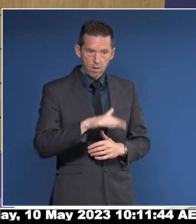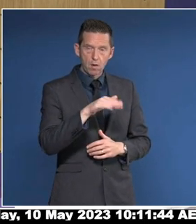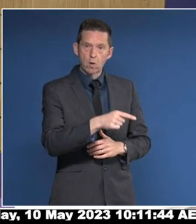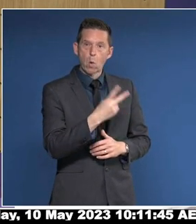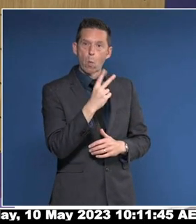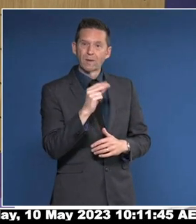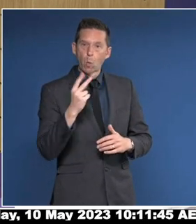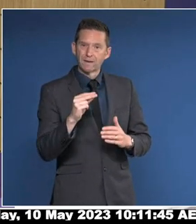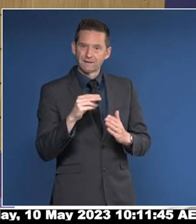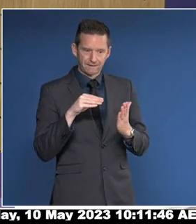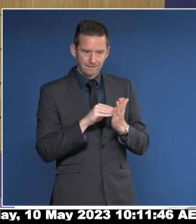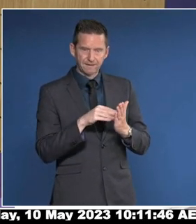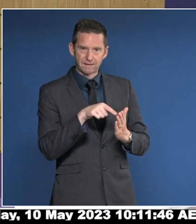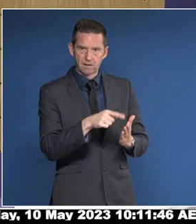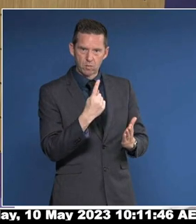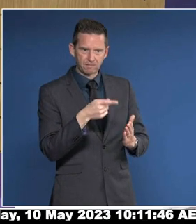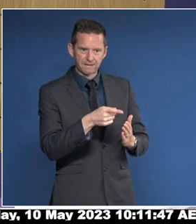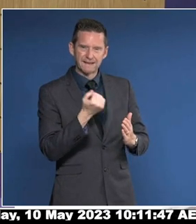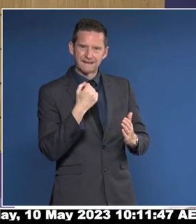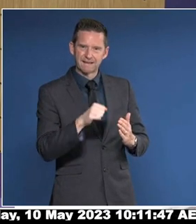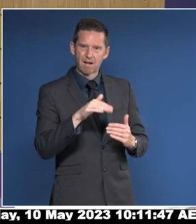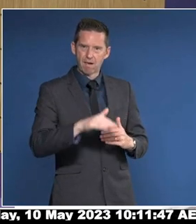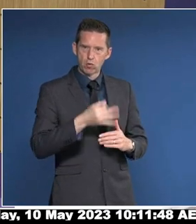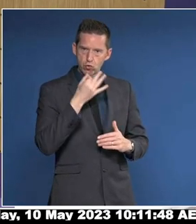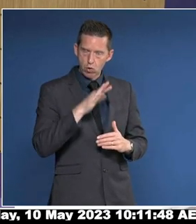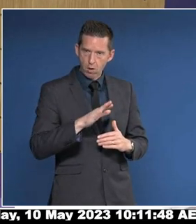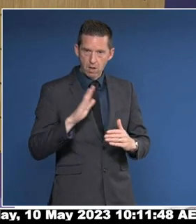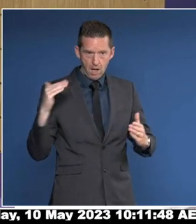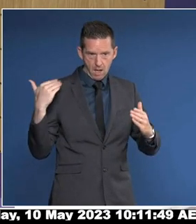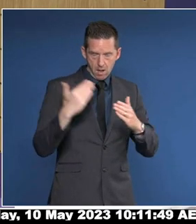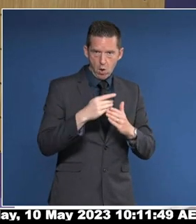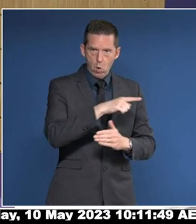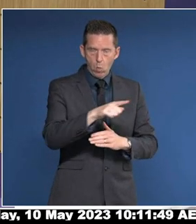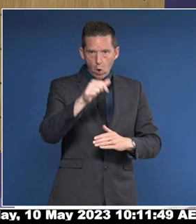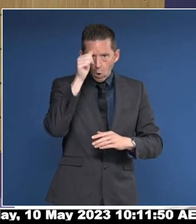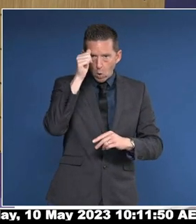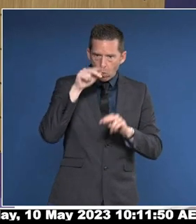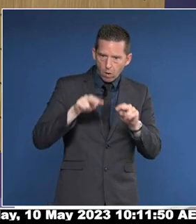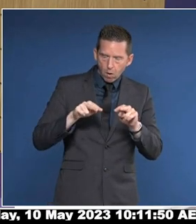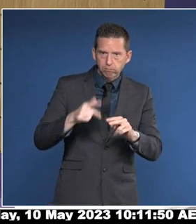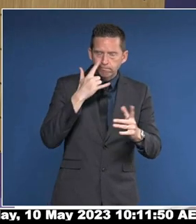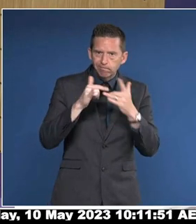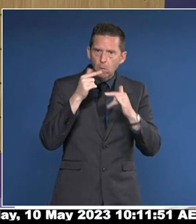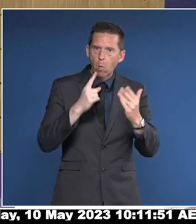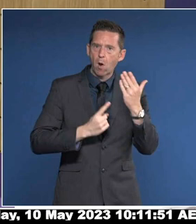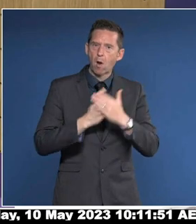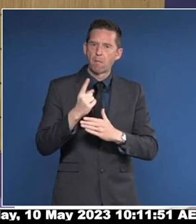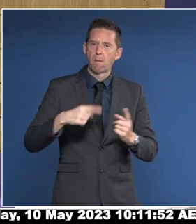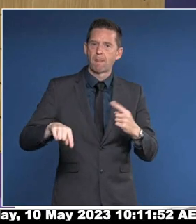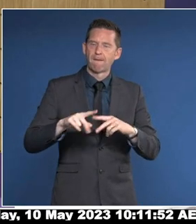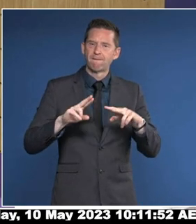and long history of understanding the circumstances in the family, but there wasn't